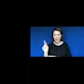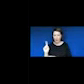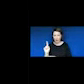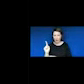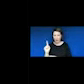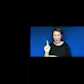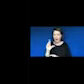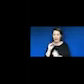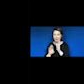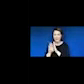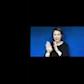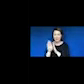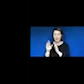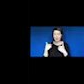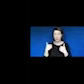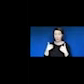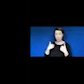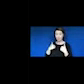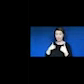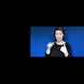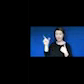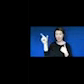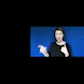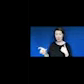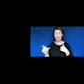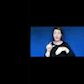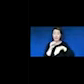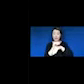the counselor and his support network had identified that we are working in a athletic